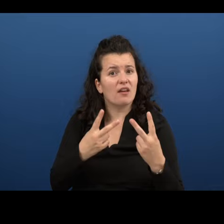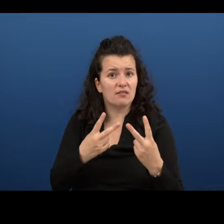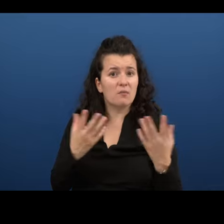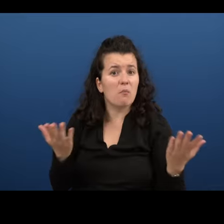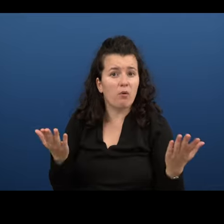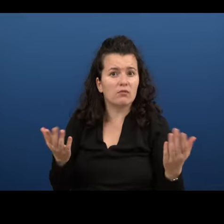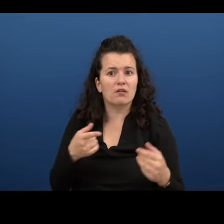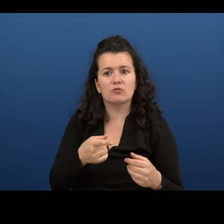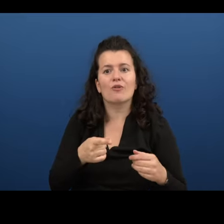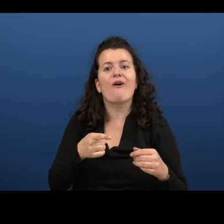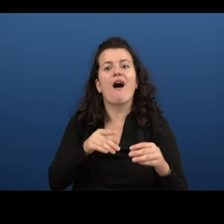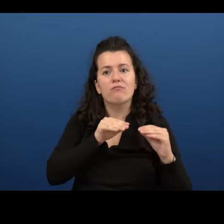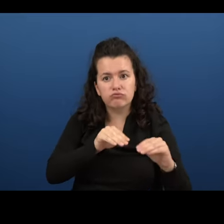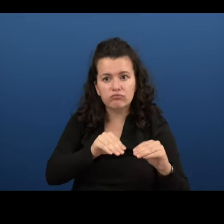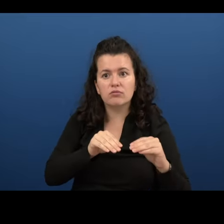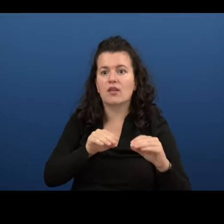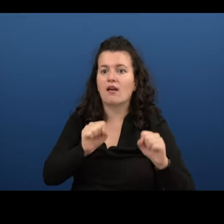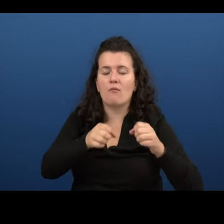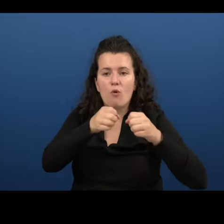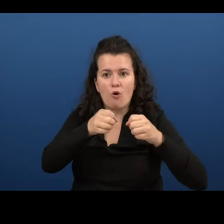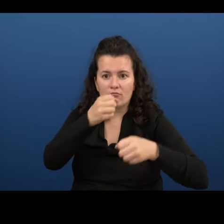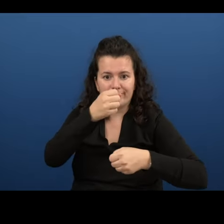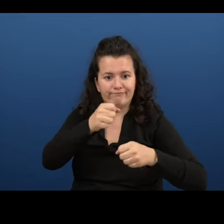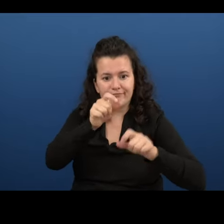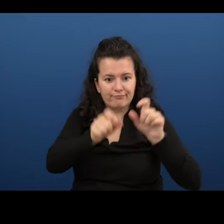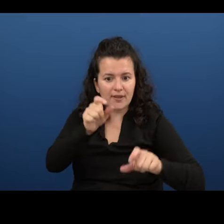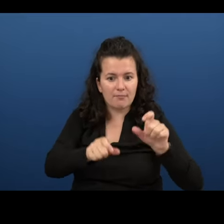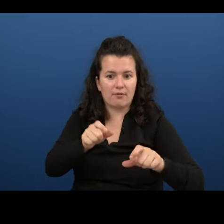those particular workers that and most trade unions actually presented in the